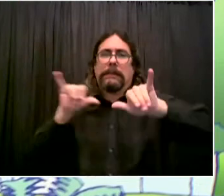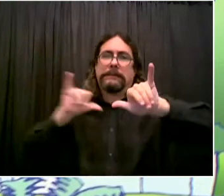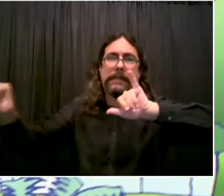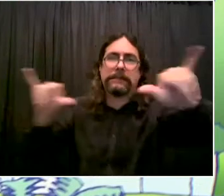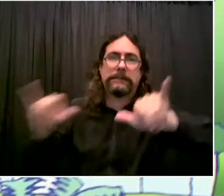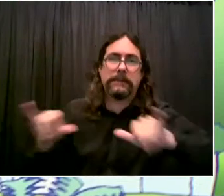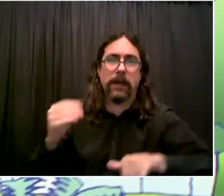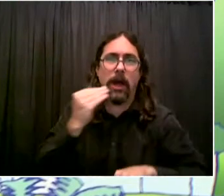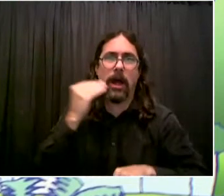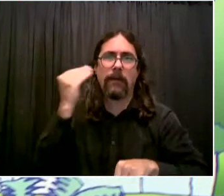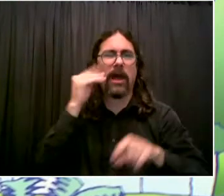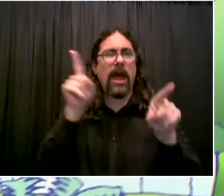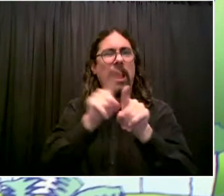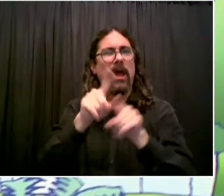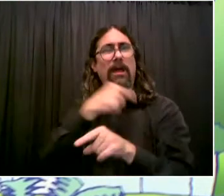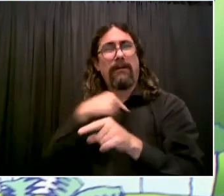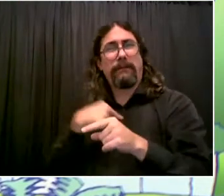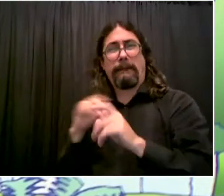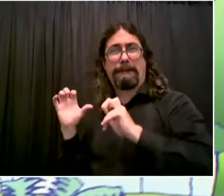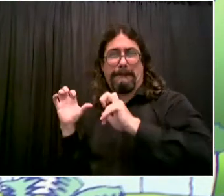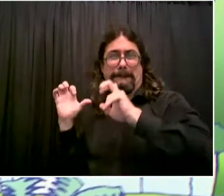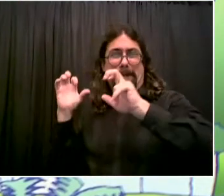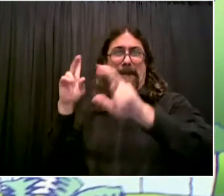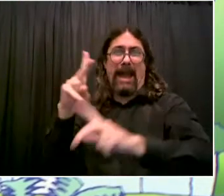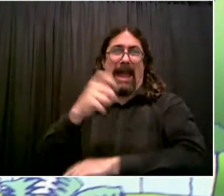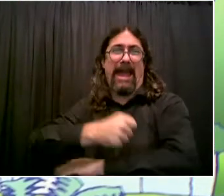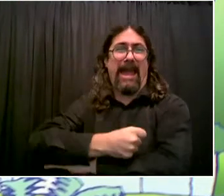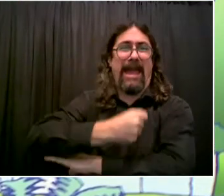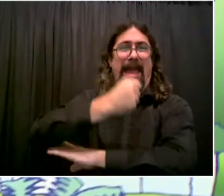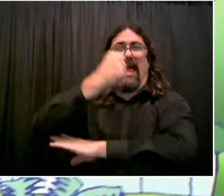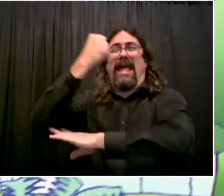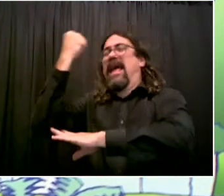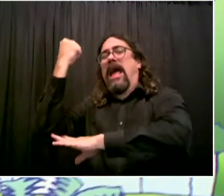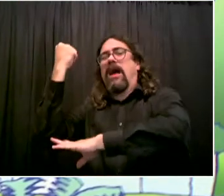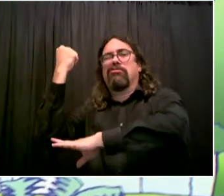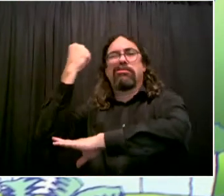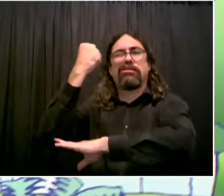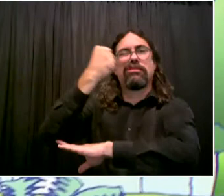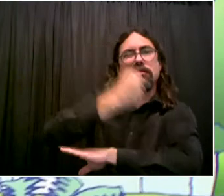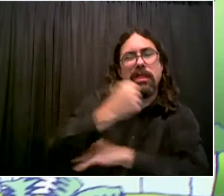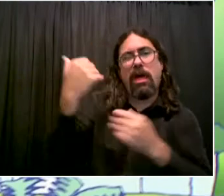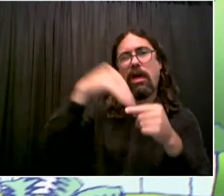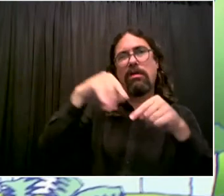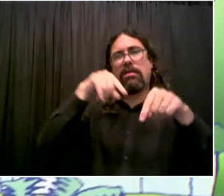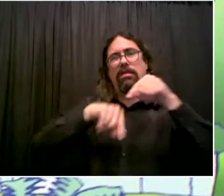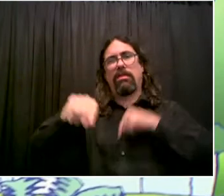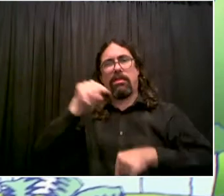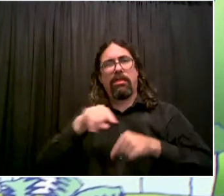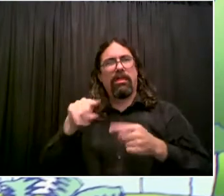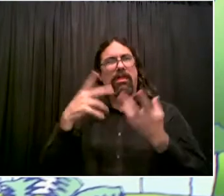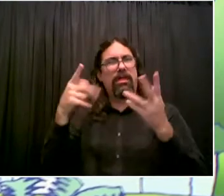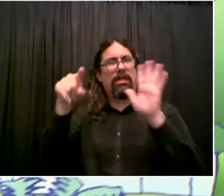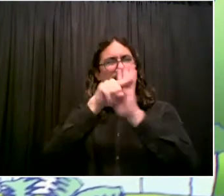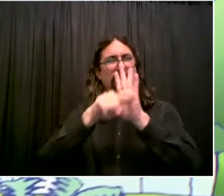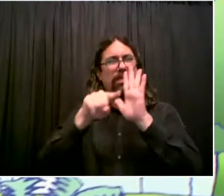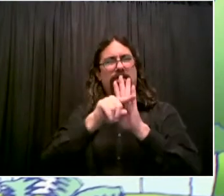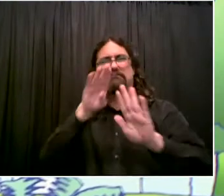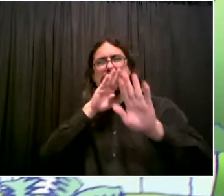THE ALTERNATIVE IS TO SEE THE KINDS OF THINGS WE SAW IN 2020. I DON'T THINK ANYONE WANTS TO GO BACK TO THOSE RESTRICTIONS, LIFE BEING LIMITED AND NOT HAVING THE